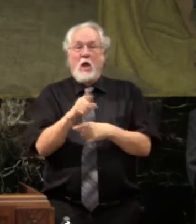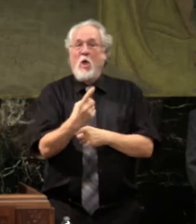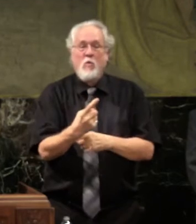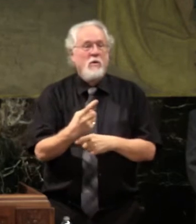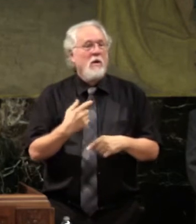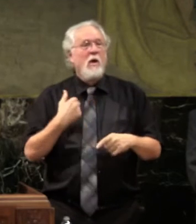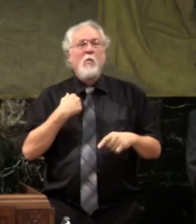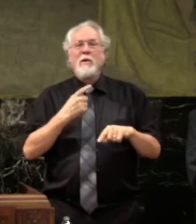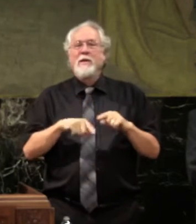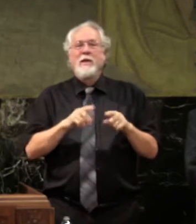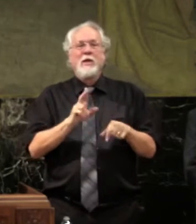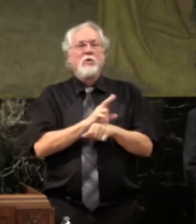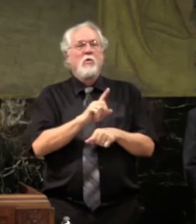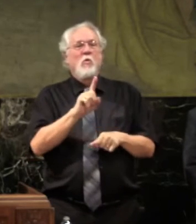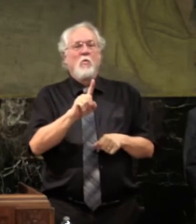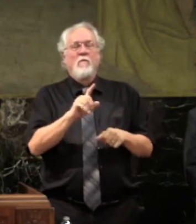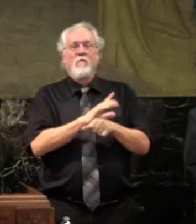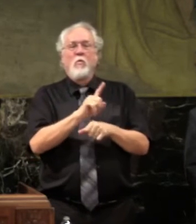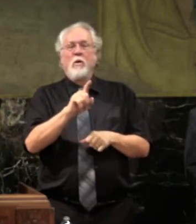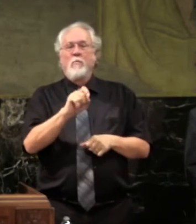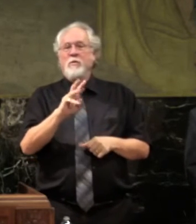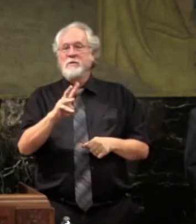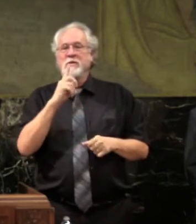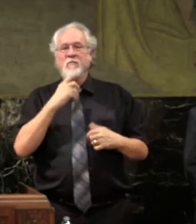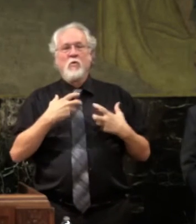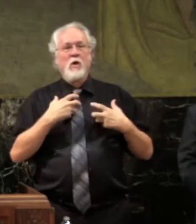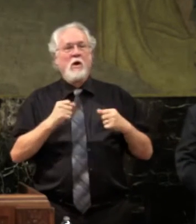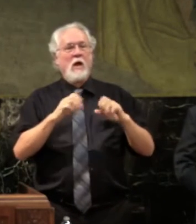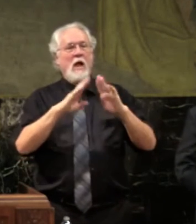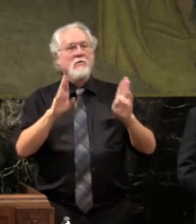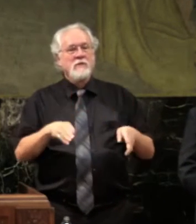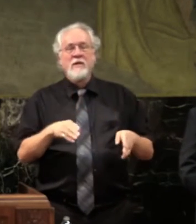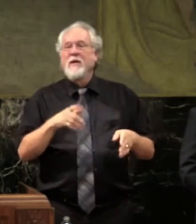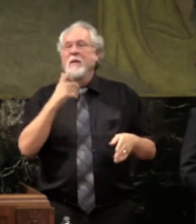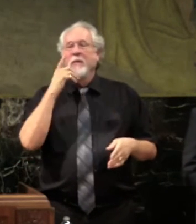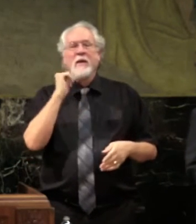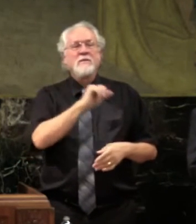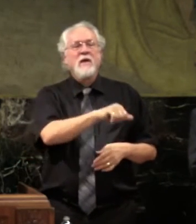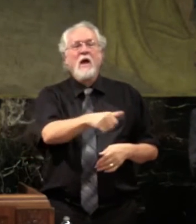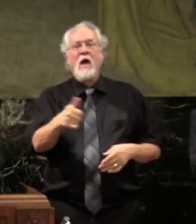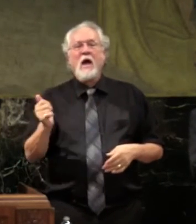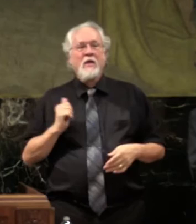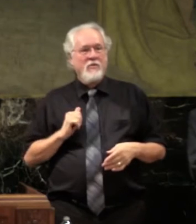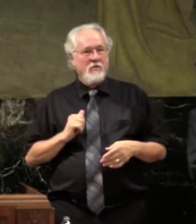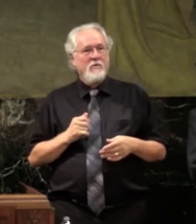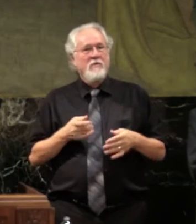full 1.64 housing recovery because there are other very pressing needs as well